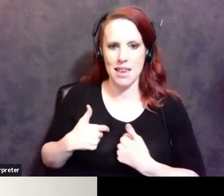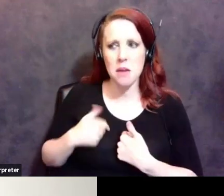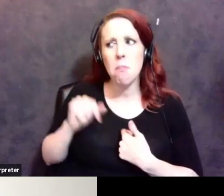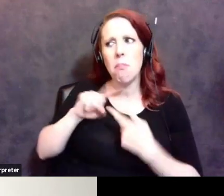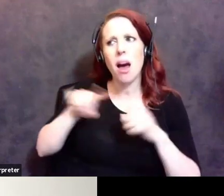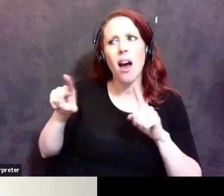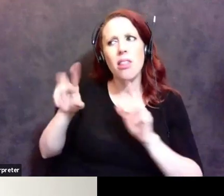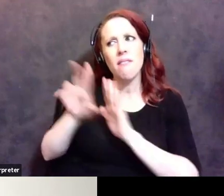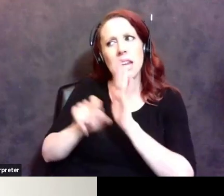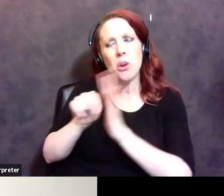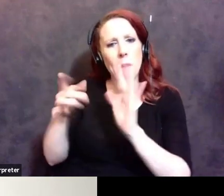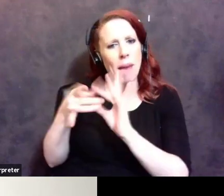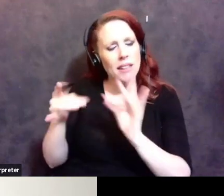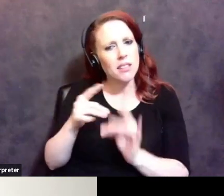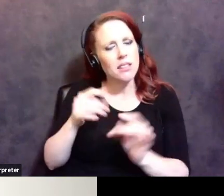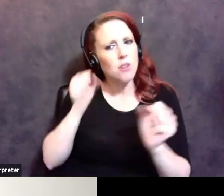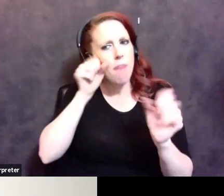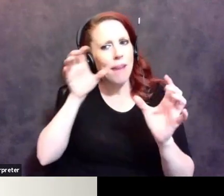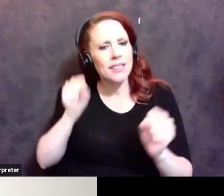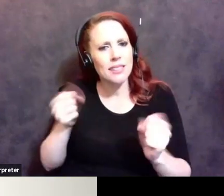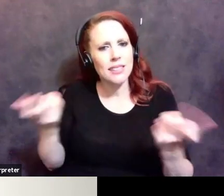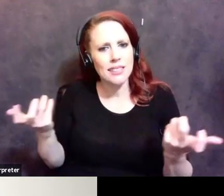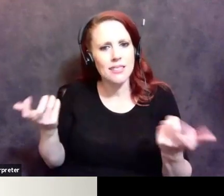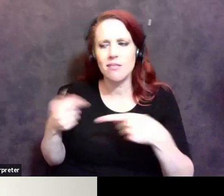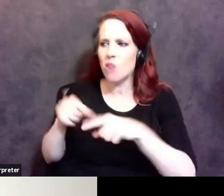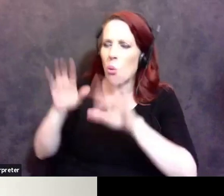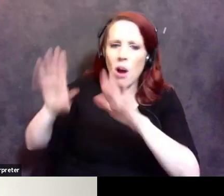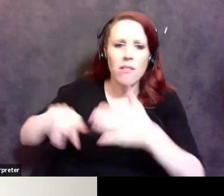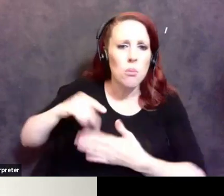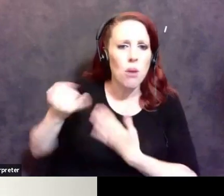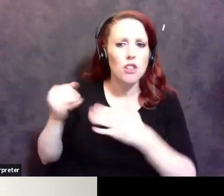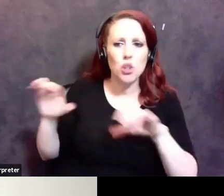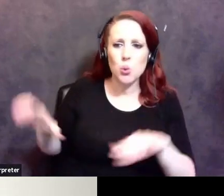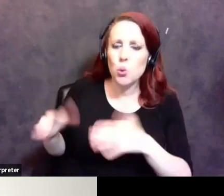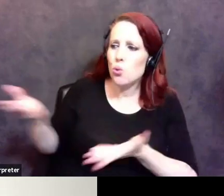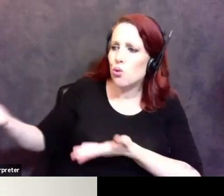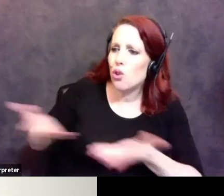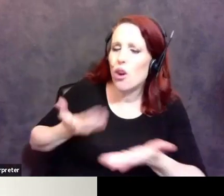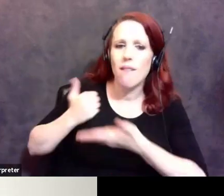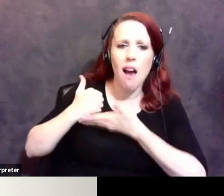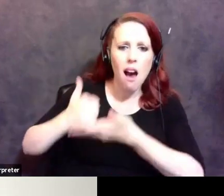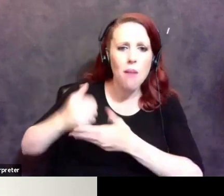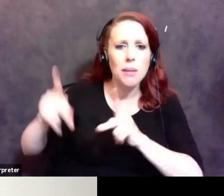was amazing and it was like here is this great project done that serves people with disabilities.